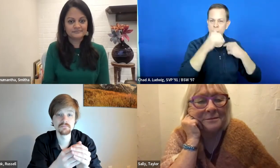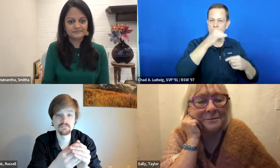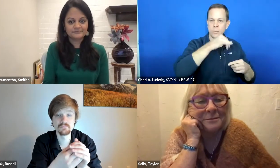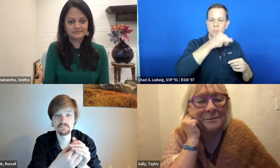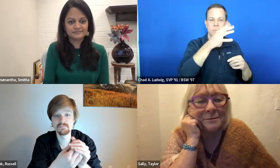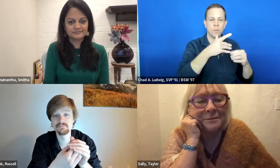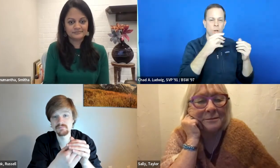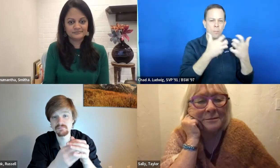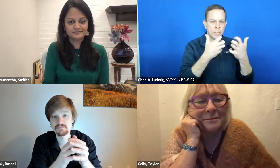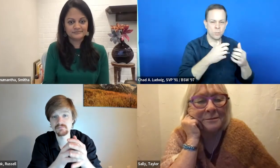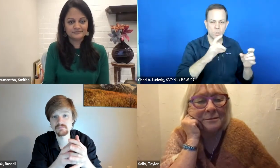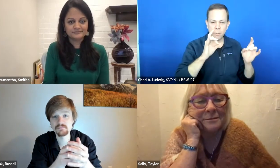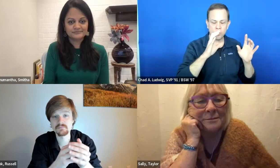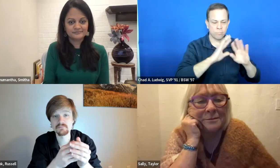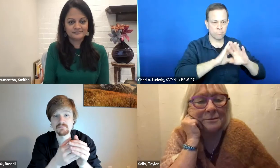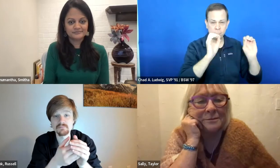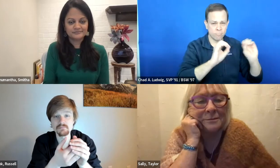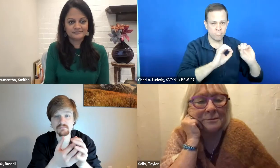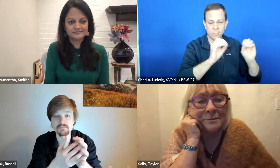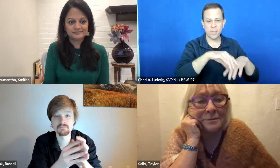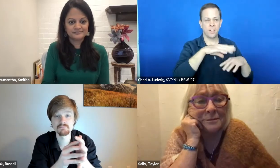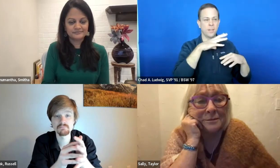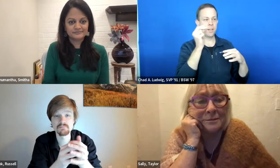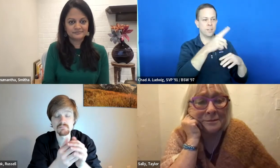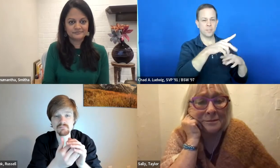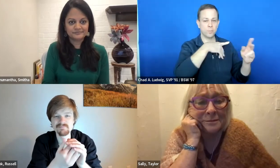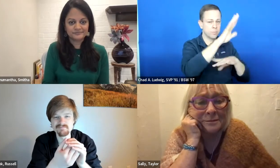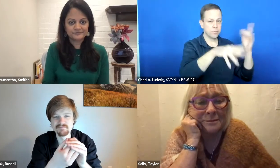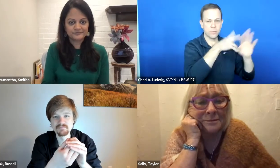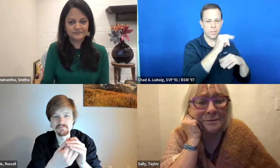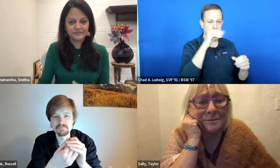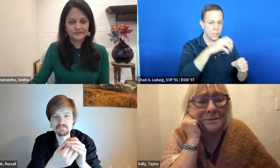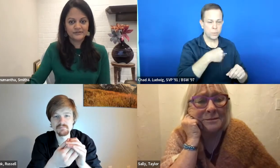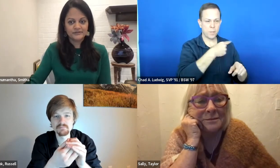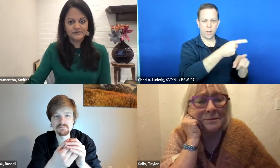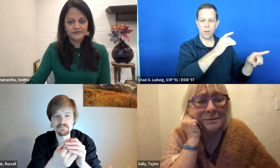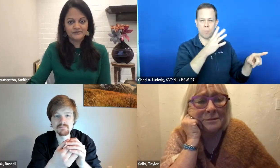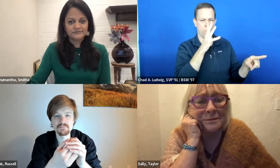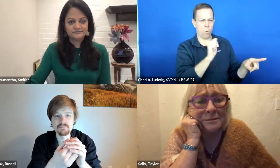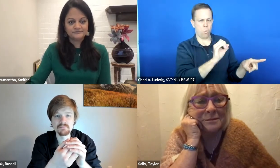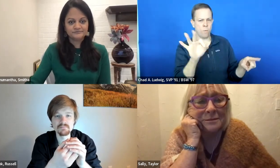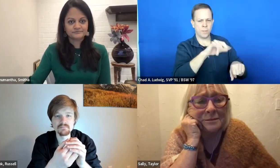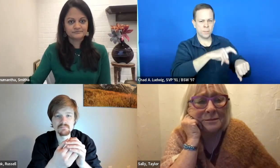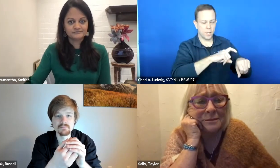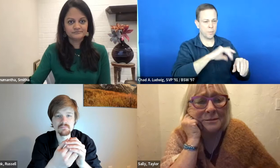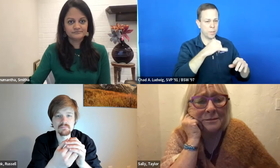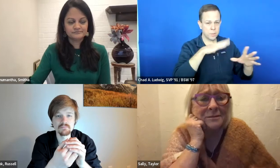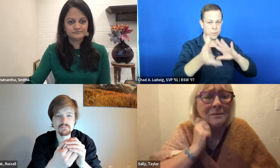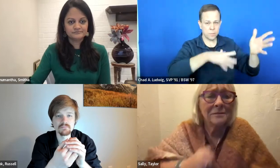and, you know, just the technology there, just everything seem to be lacking a bit,